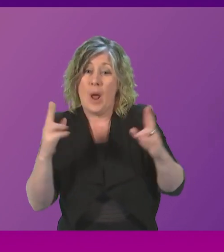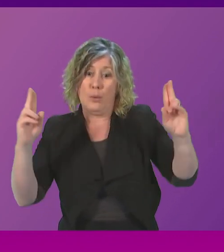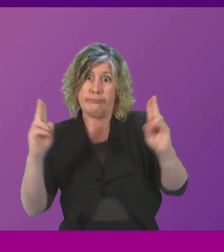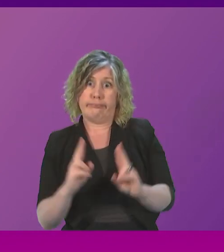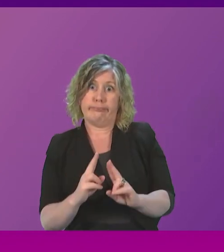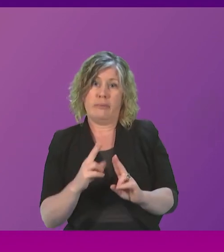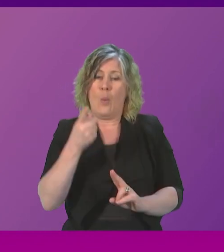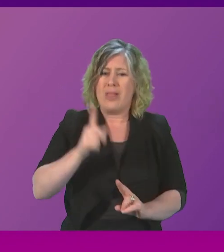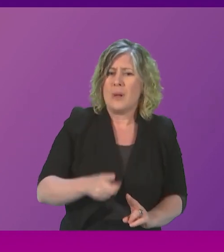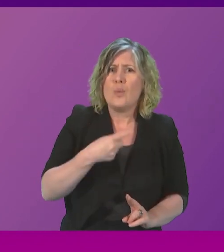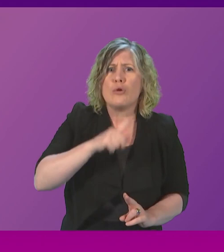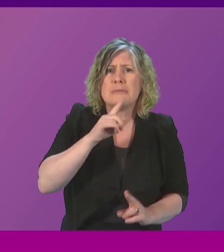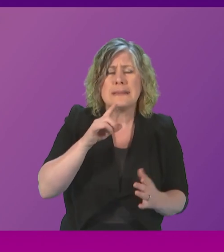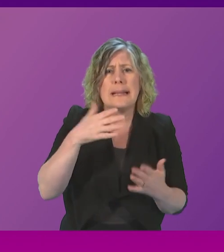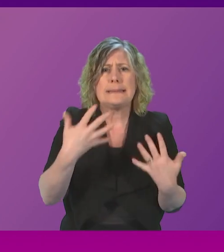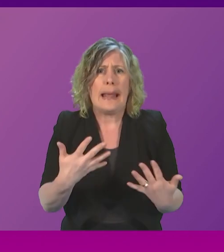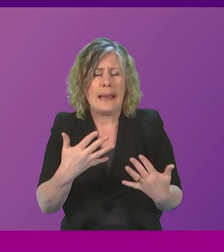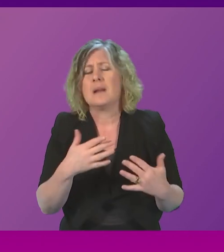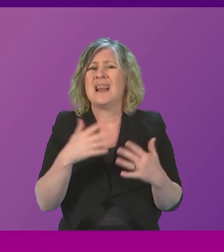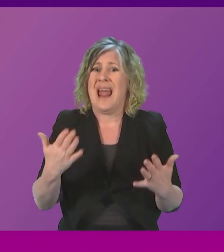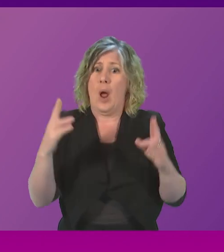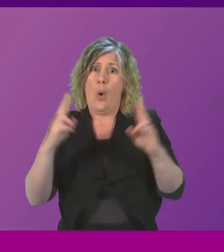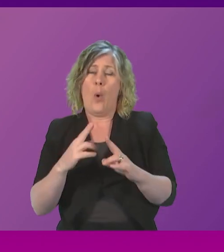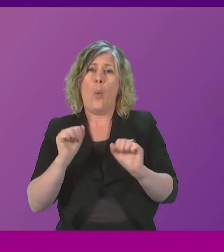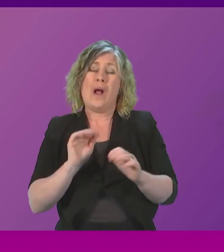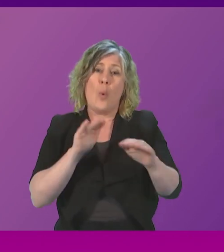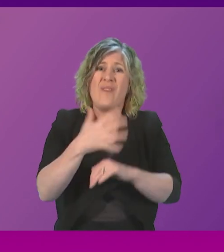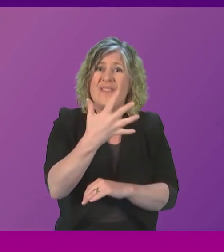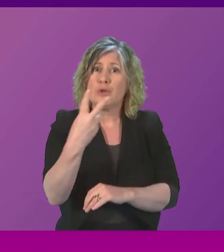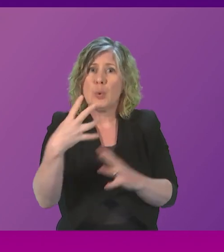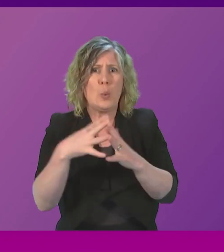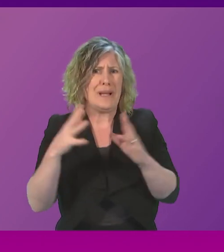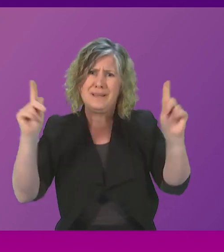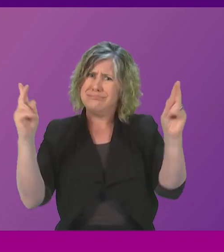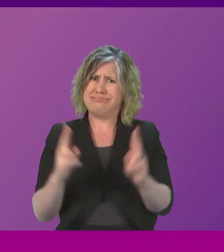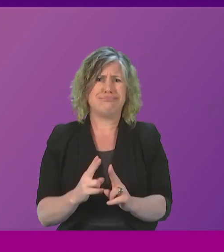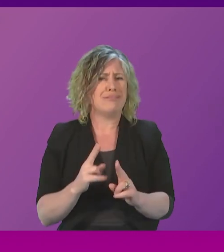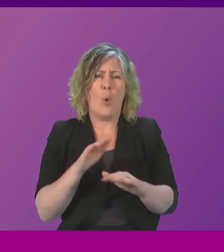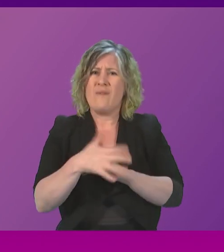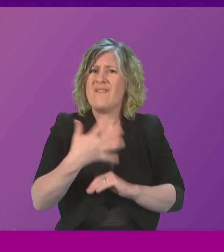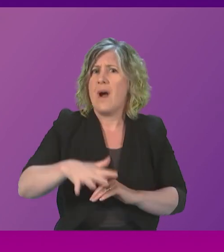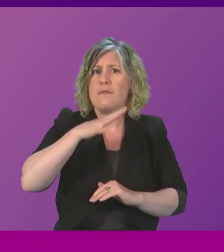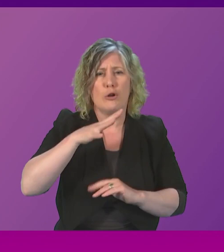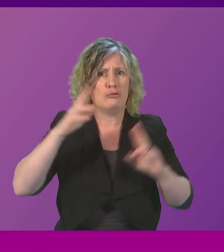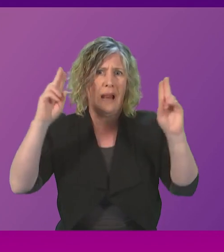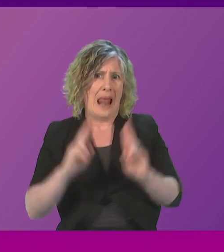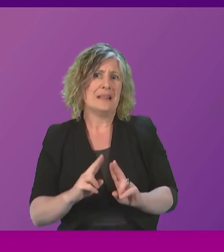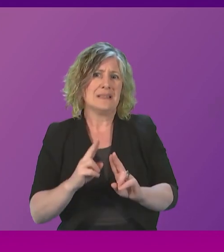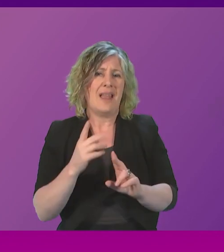of children waiting for more than 52 weeks has decreased by 523, which is a 41.9 per